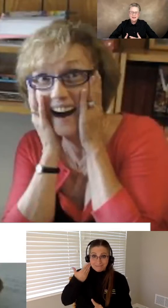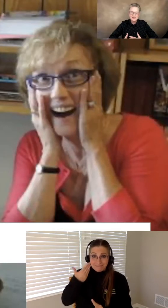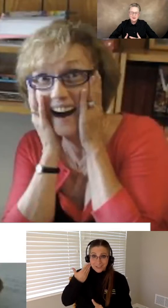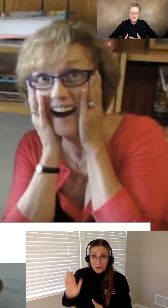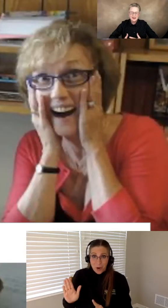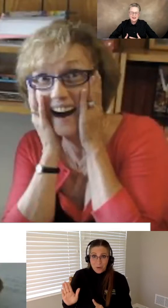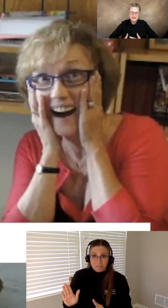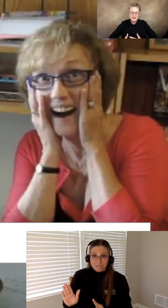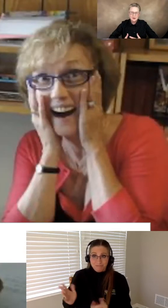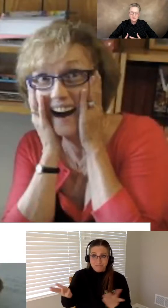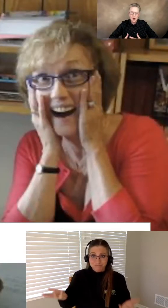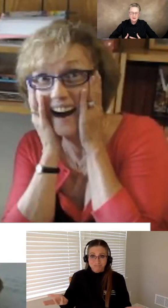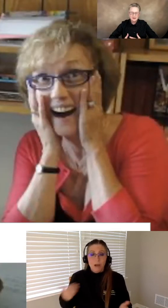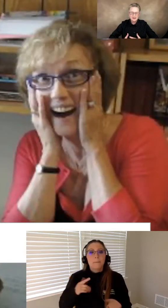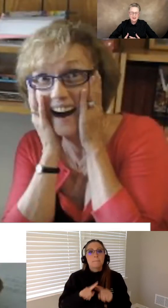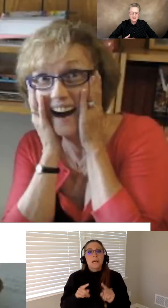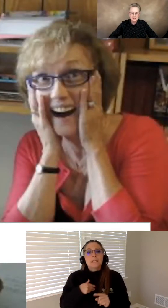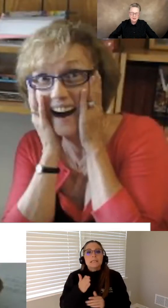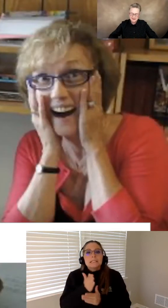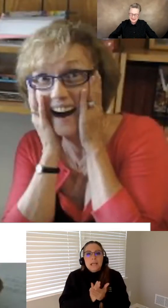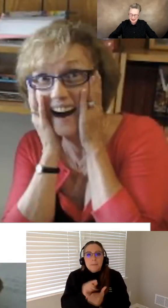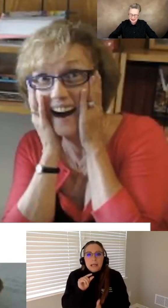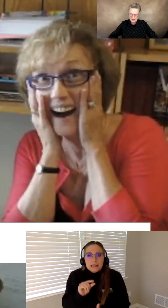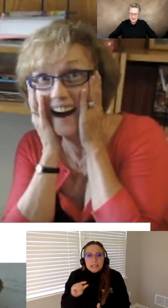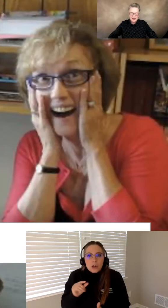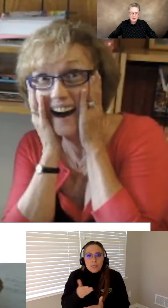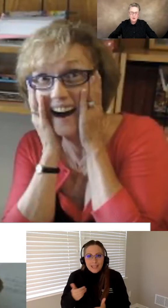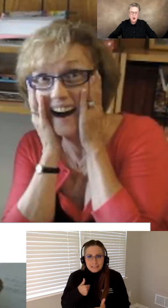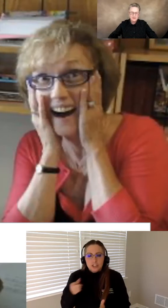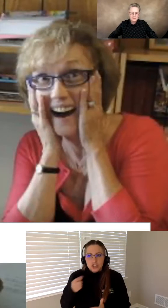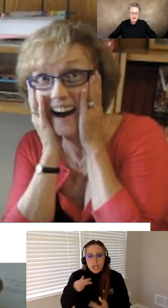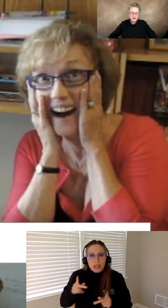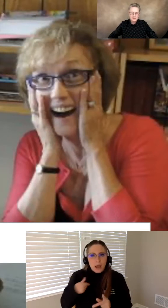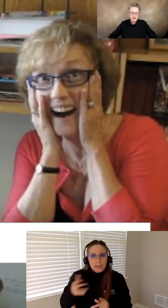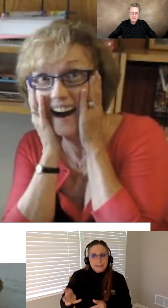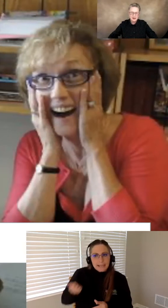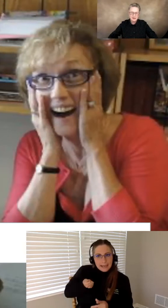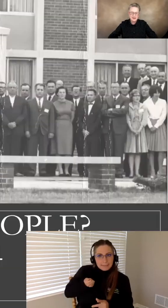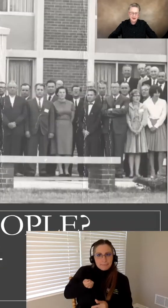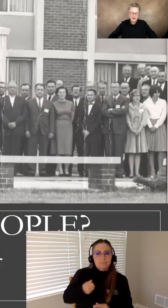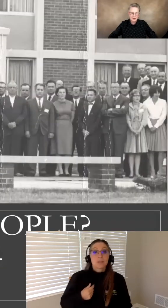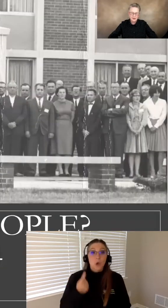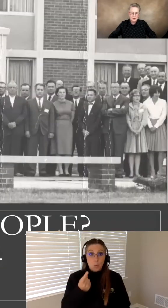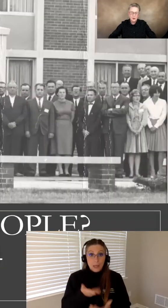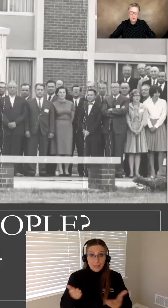little things in those boxes that she let me take and one of the things that she let me take